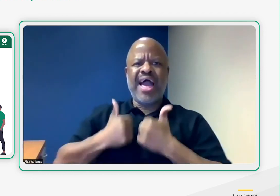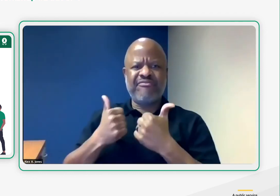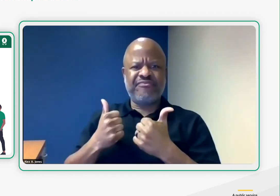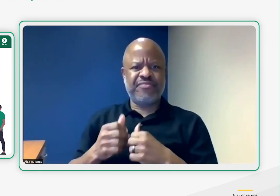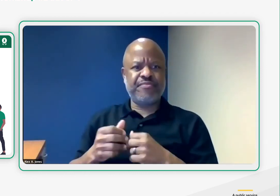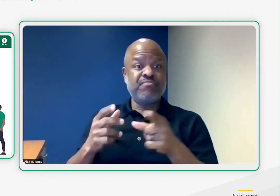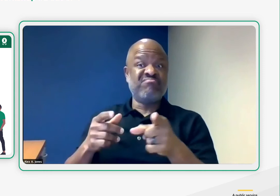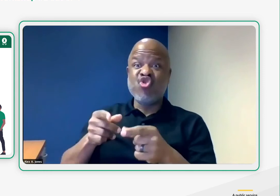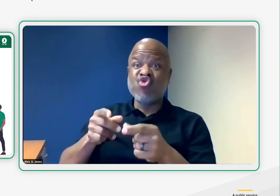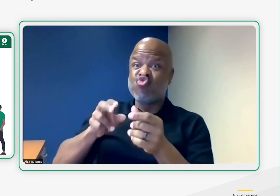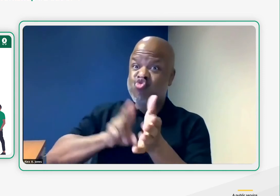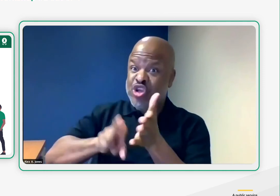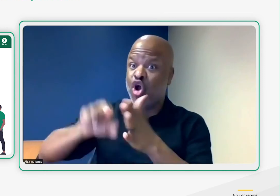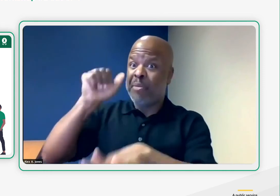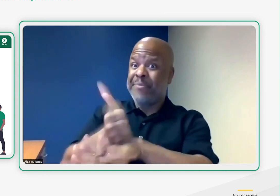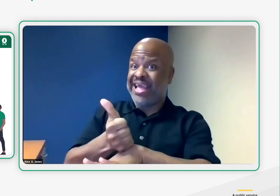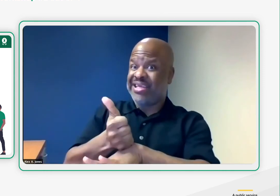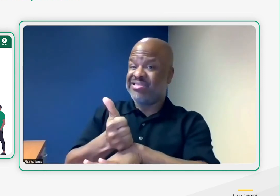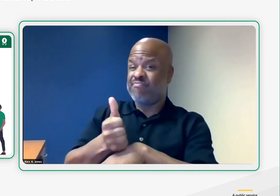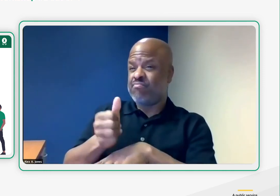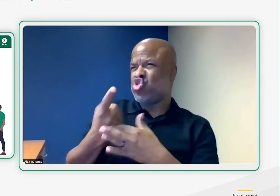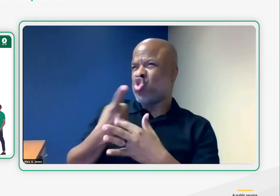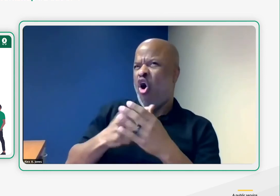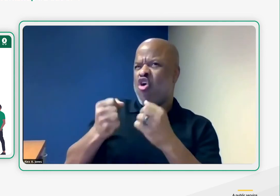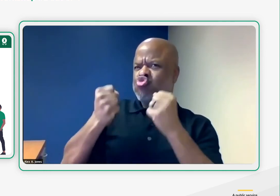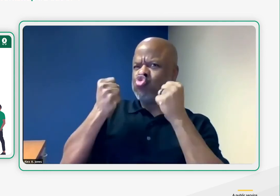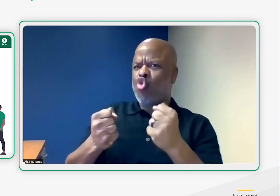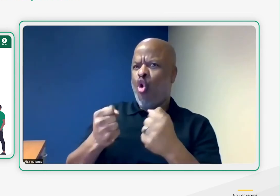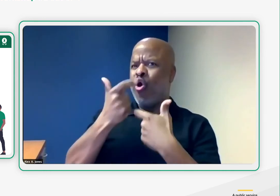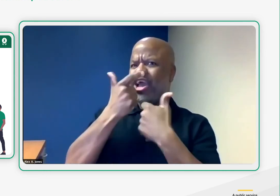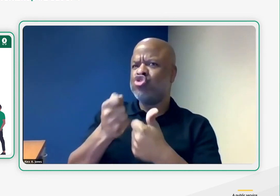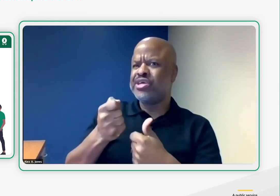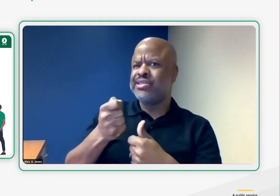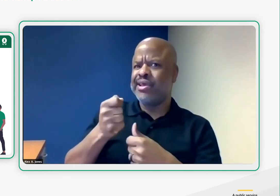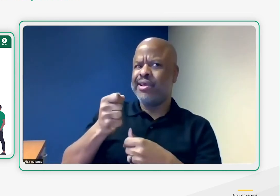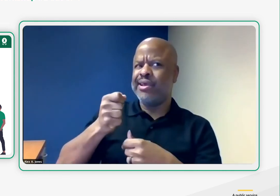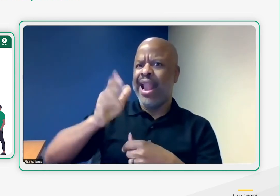impact our own personal finances.